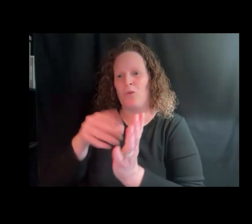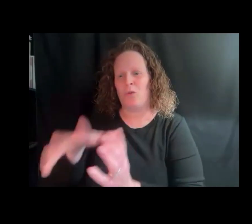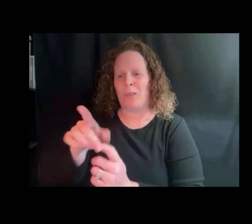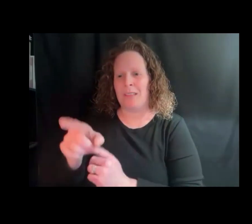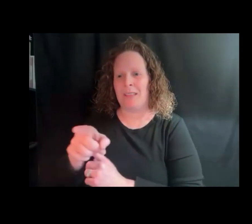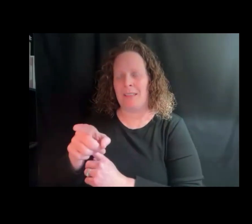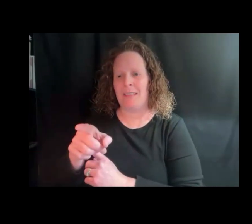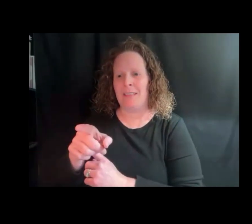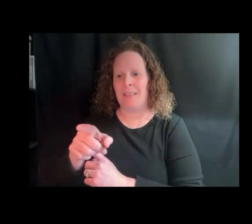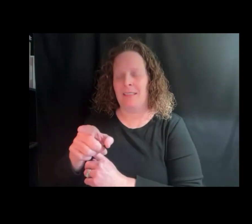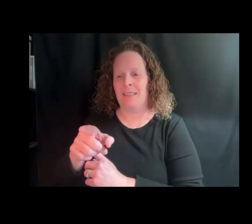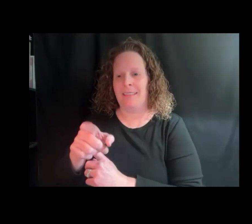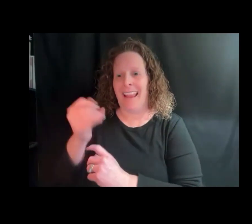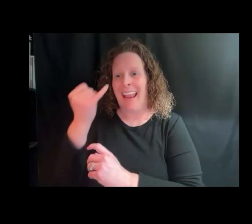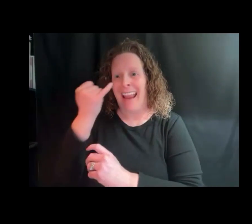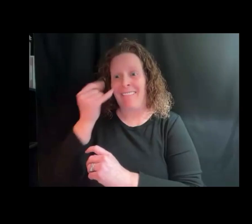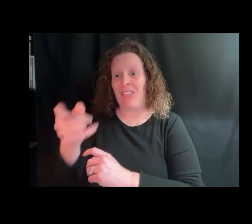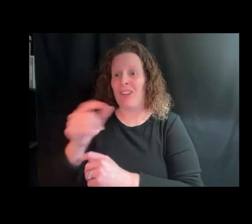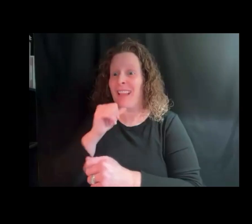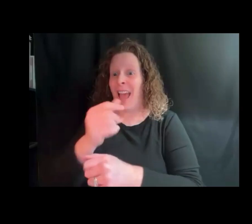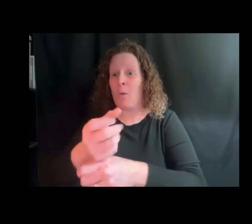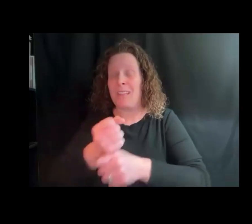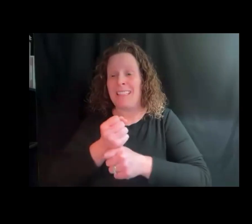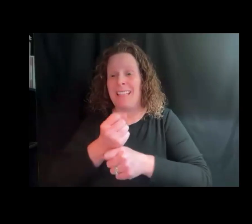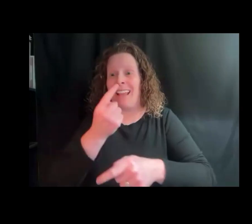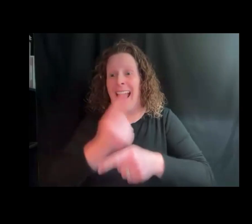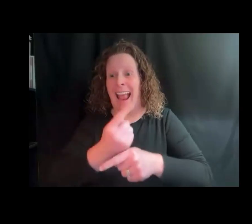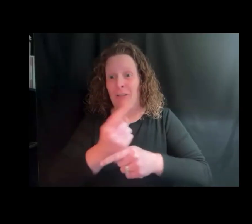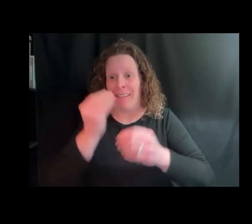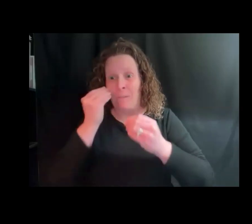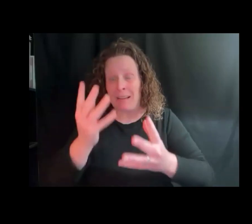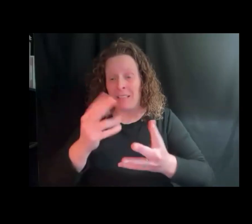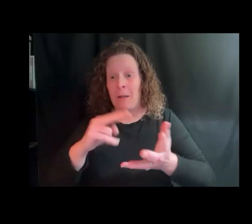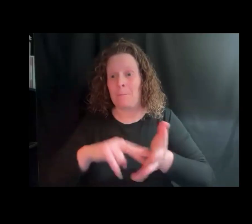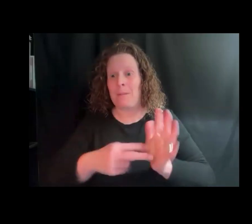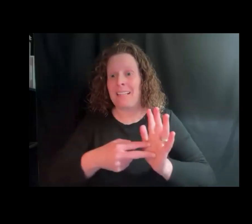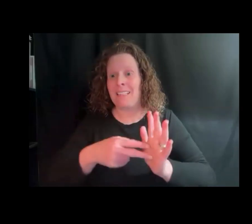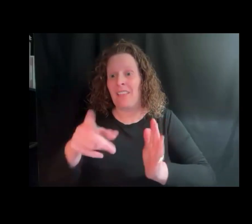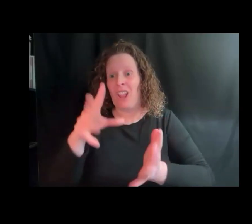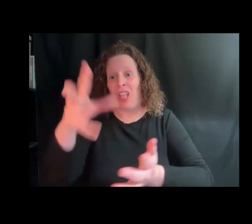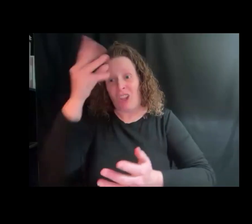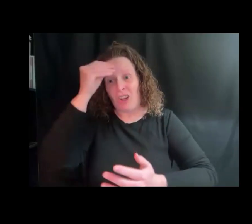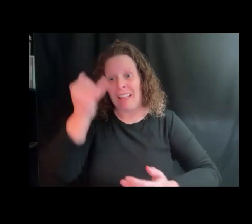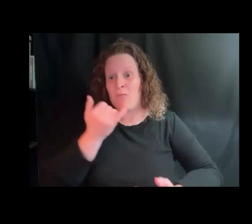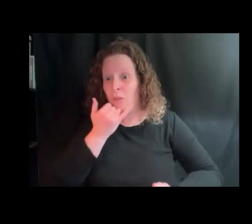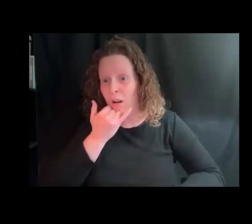well and accurately to the student right? If they're not getting accurate information